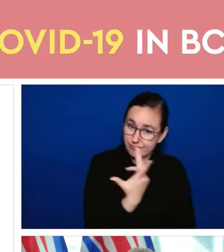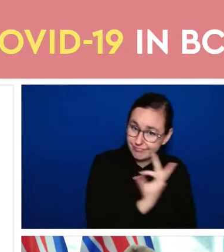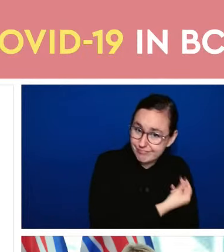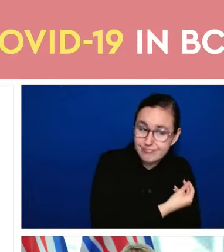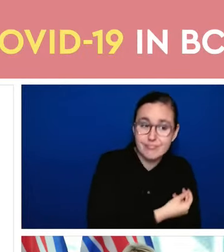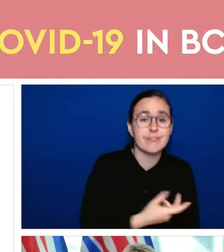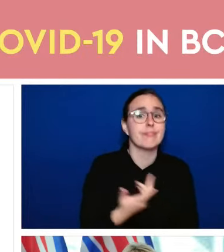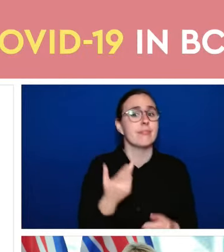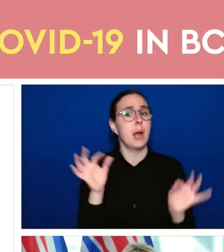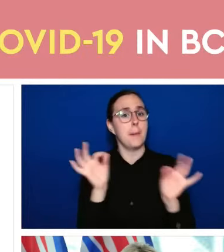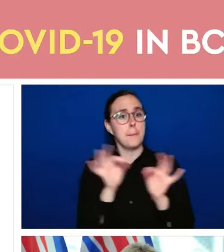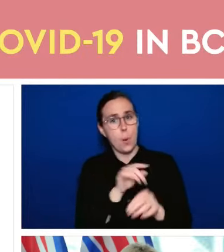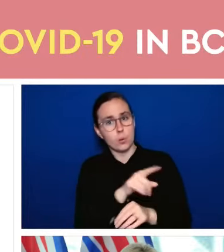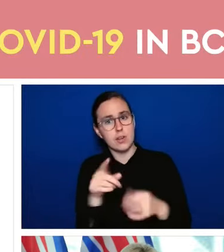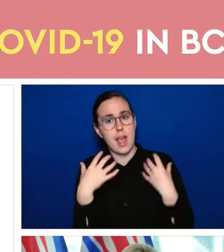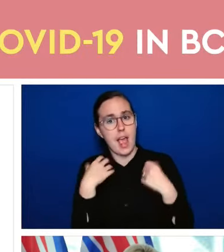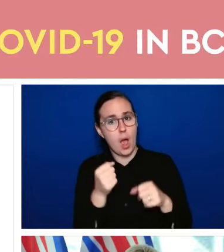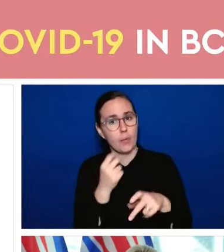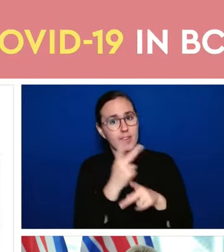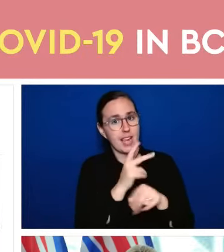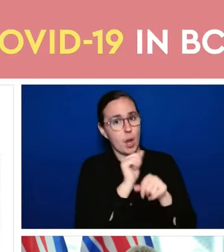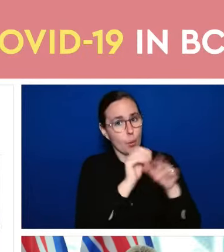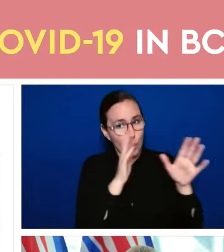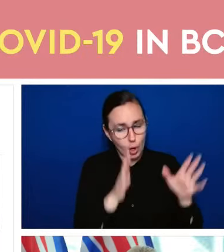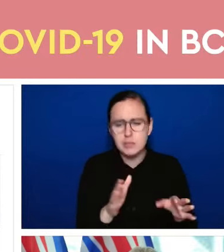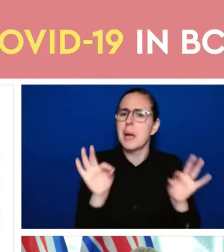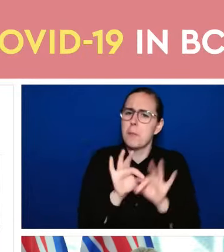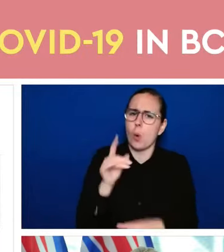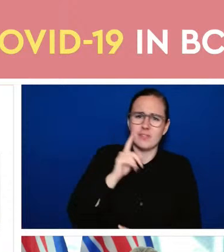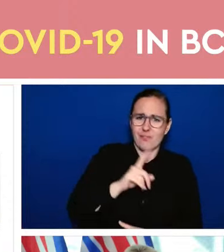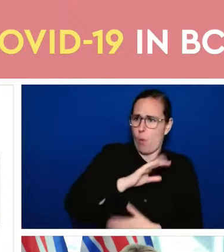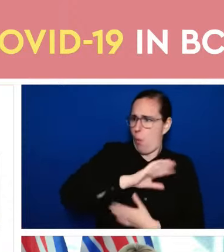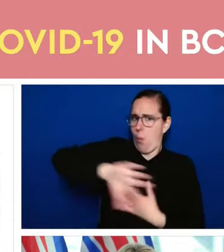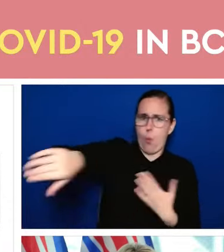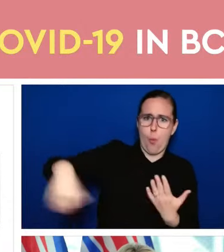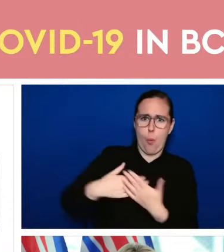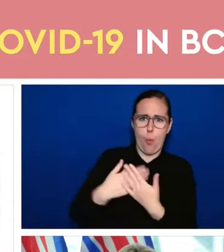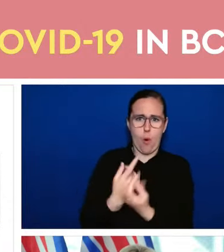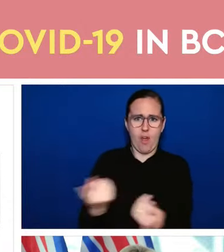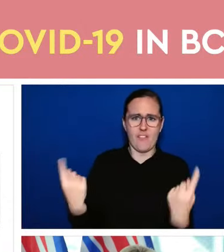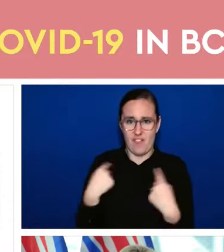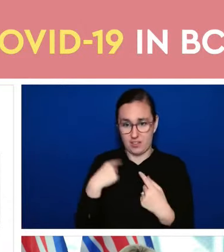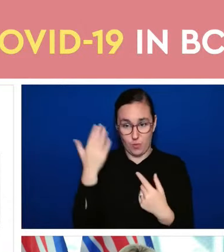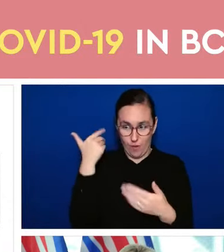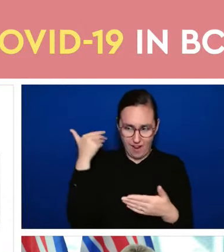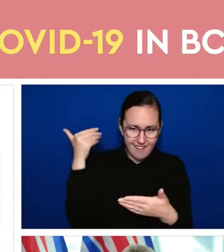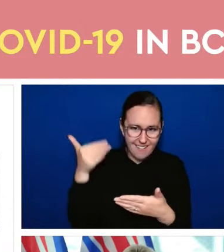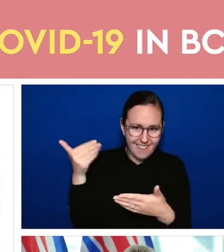all of us as we go into this respiratory season. As you know